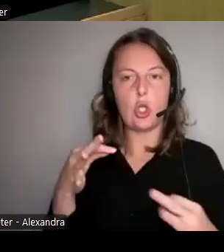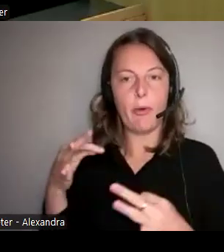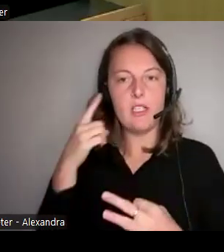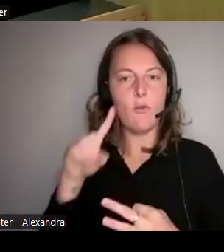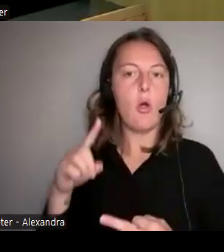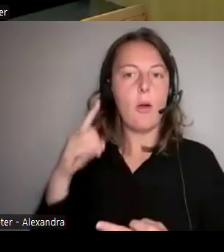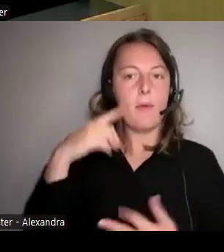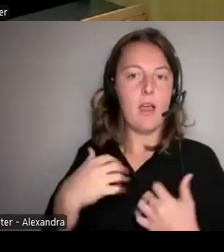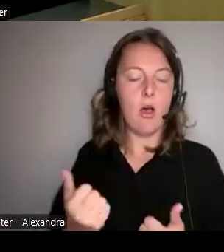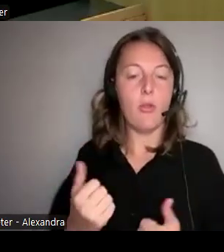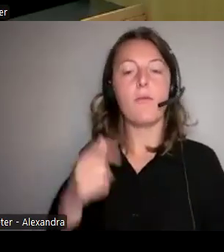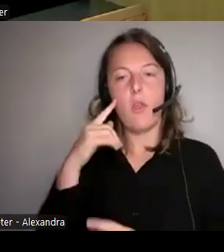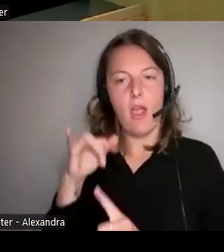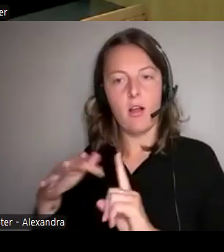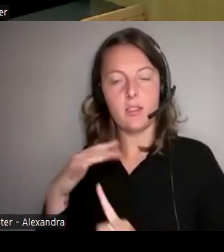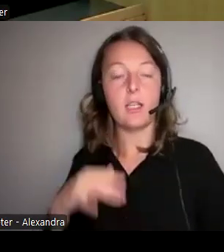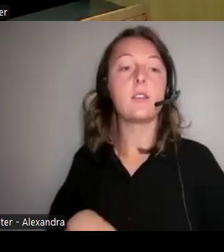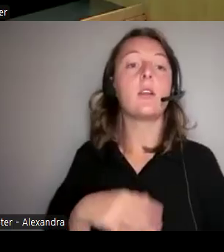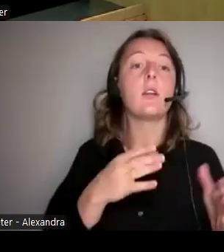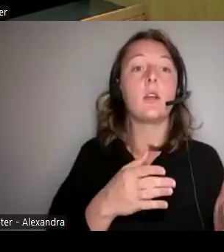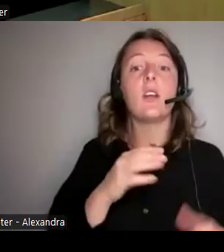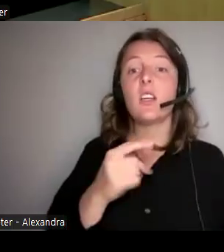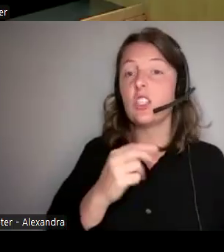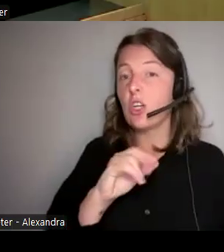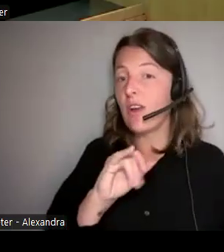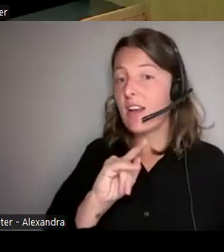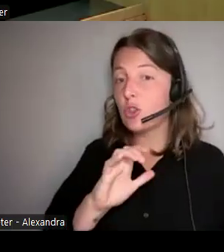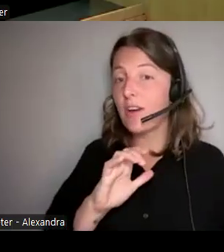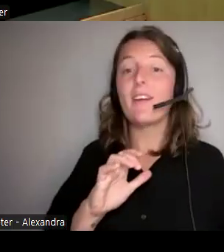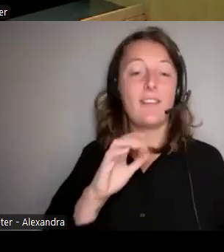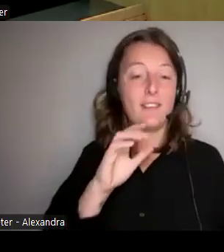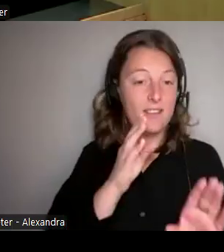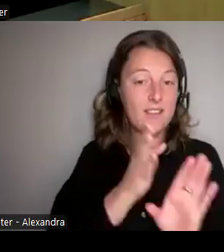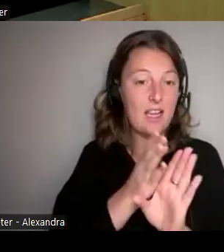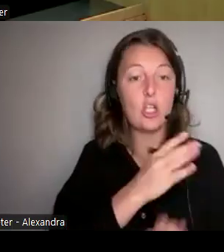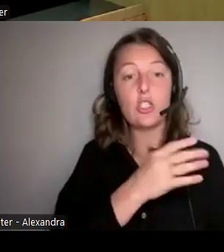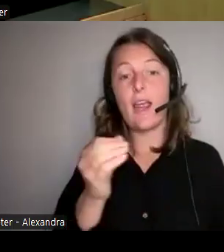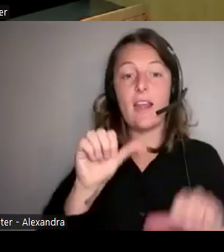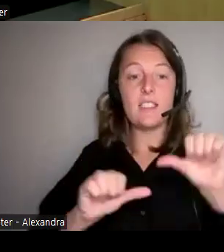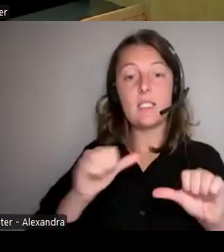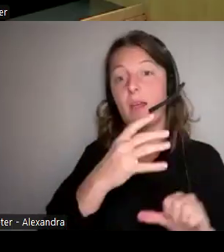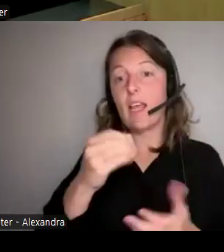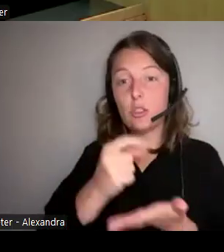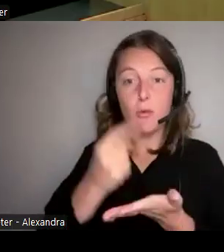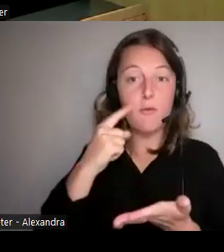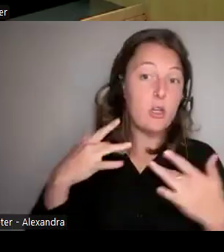context geriatric psychology and the assessment and uh treatment of depression and anxiety.